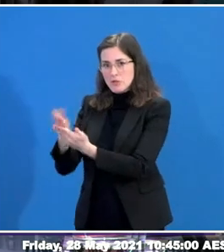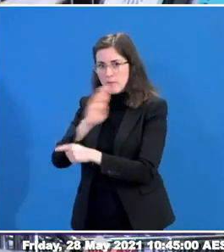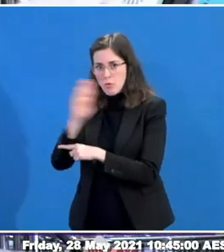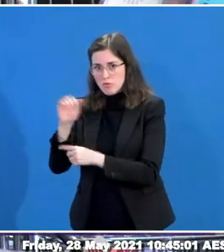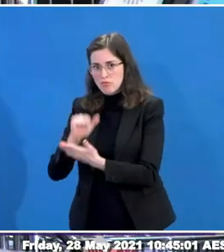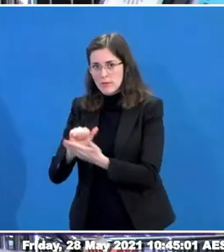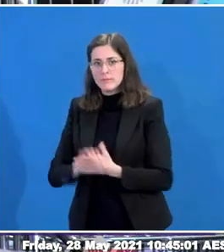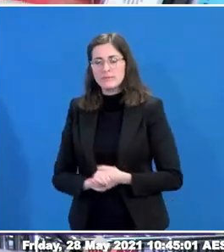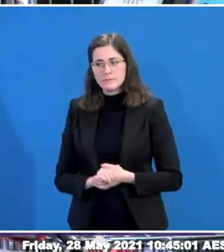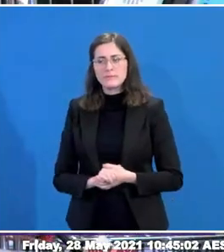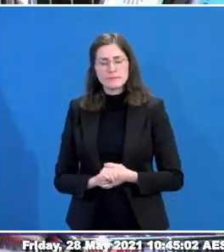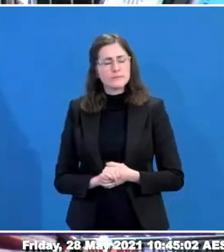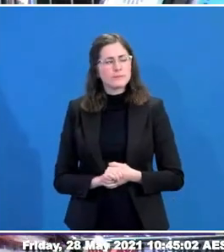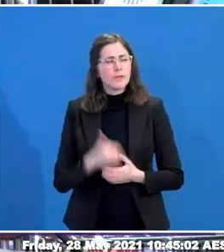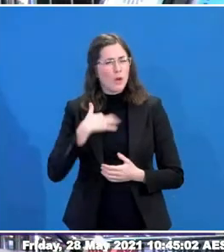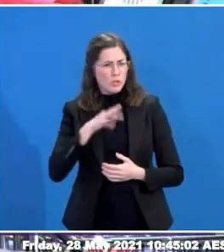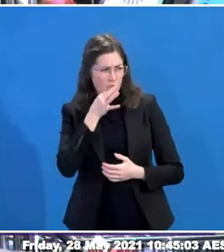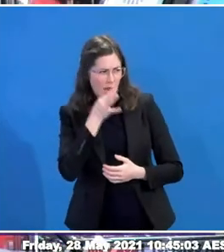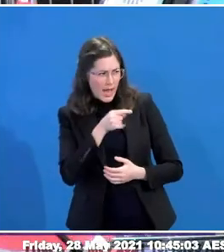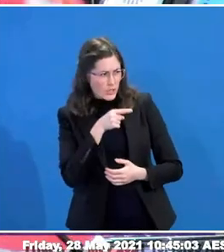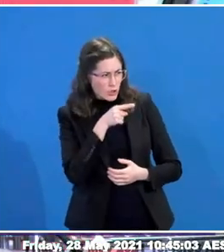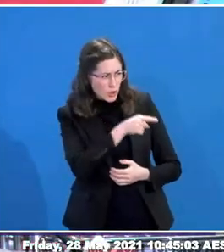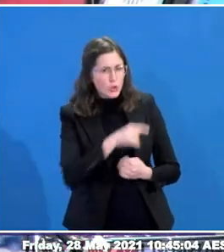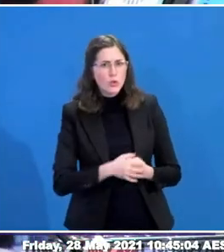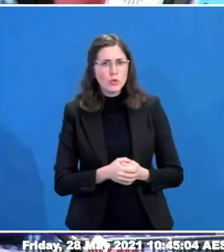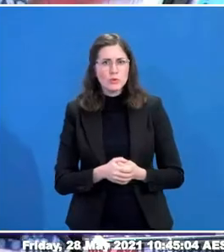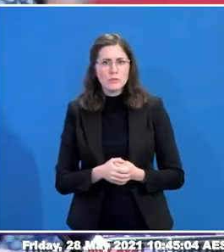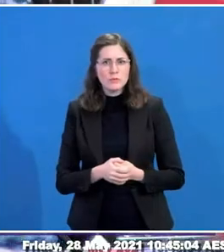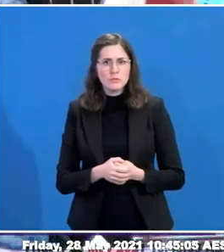And what I want to put to you, other than the reports that were